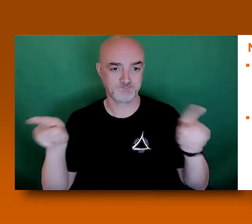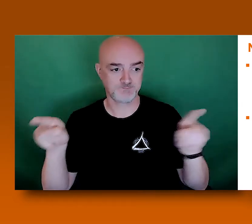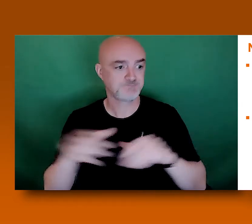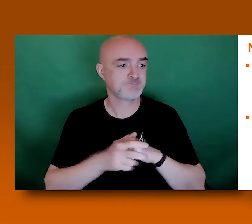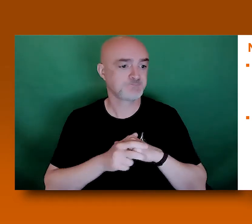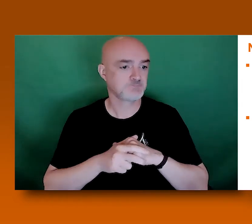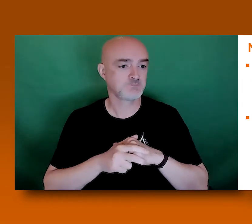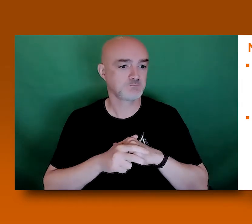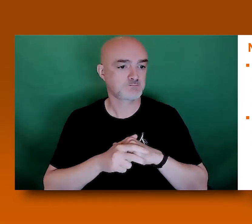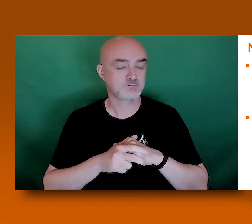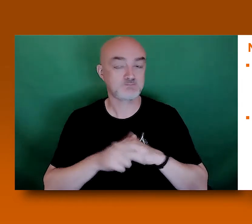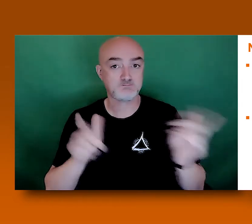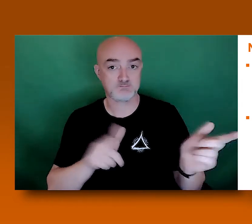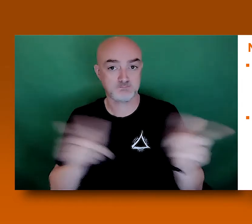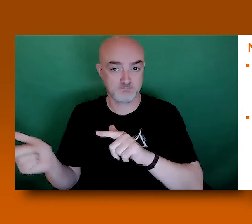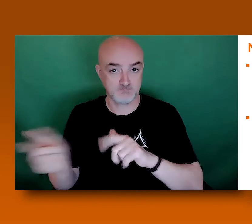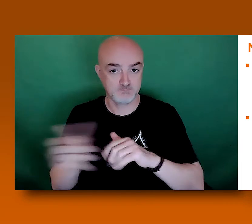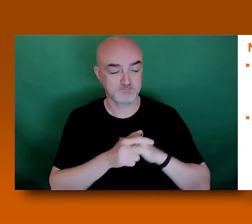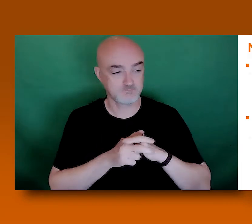So, those are the two types of members.